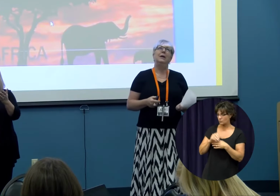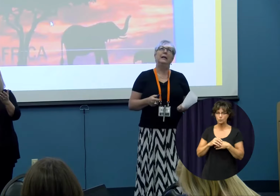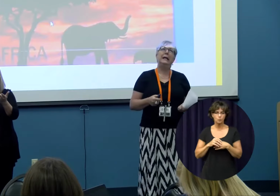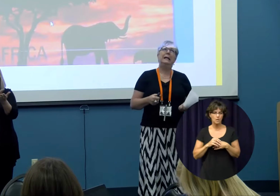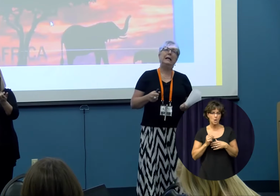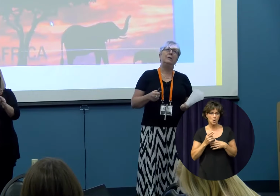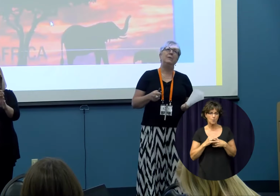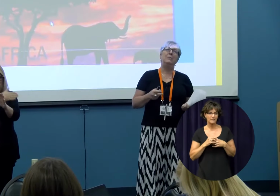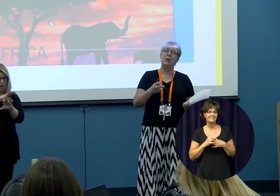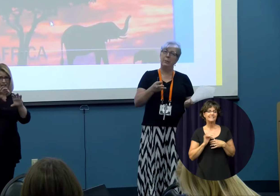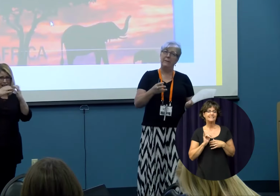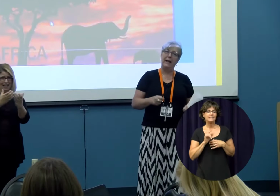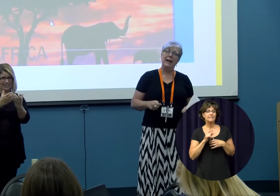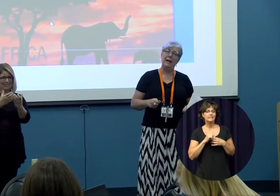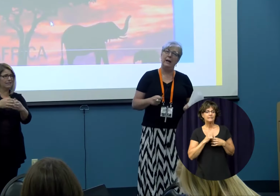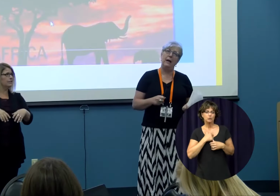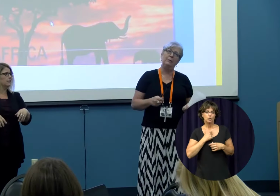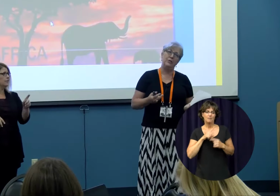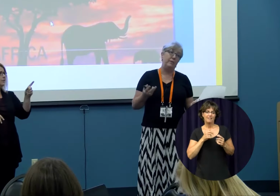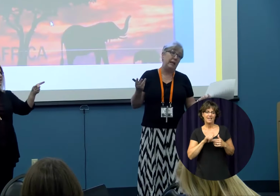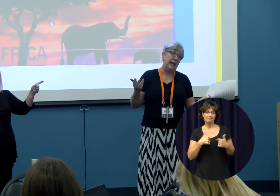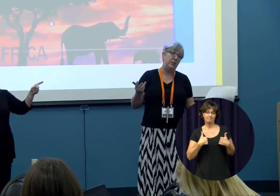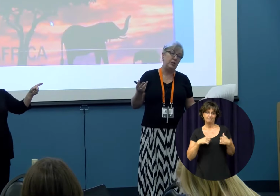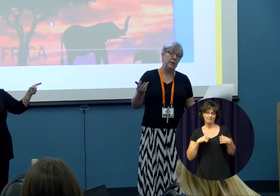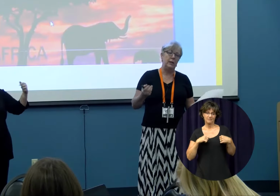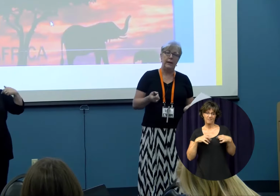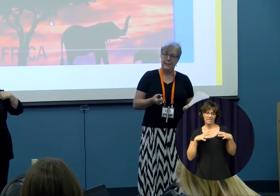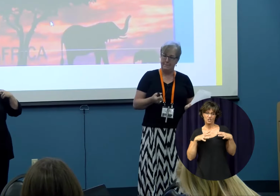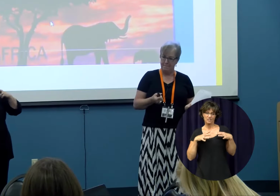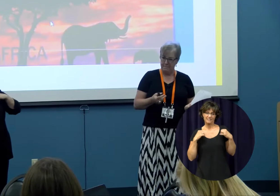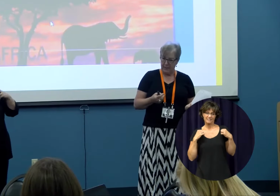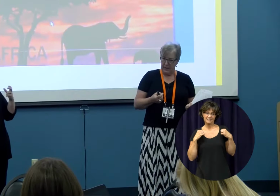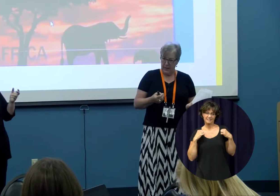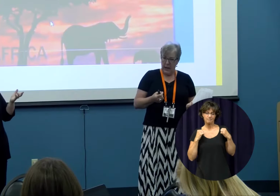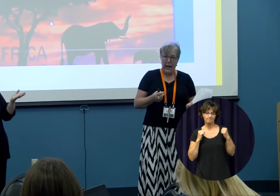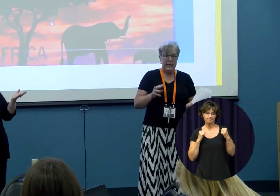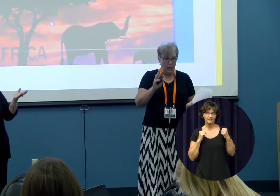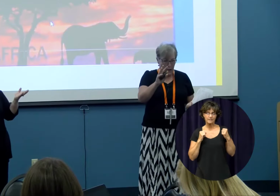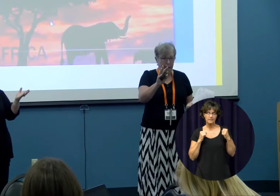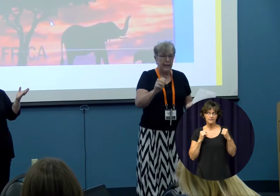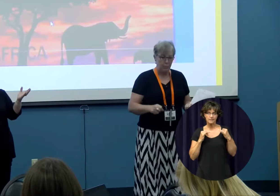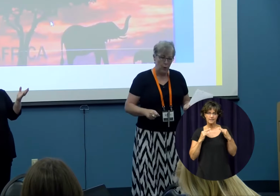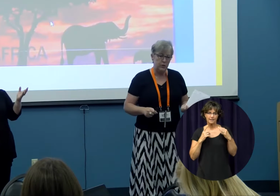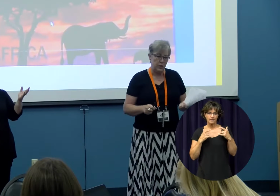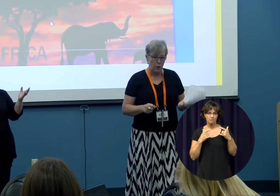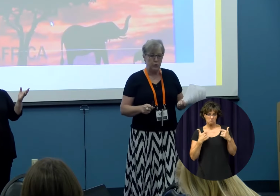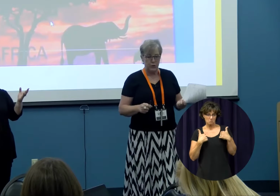I was supposed to get a copy of the notes in advance.